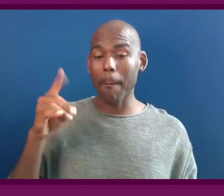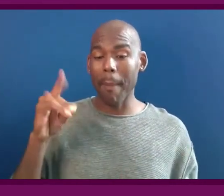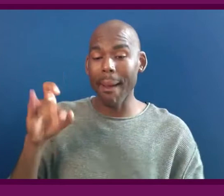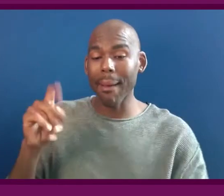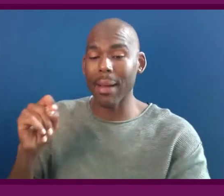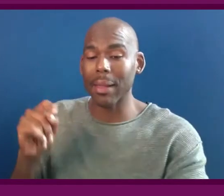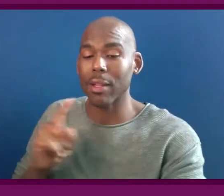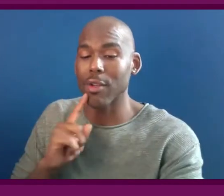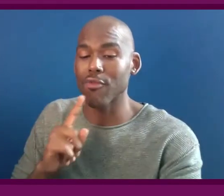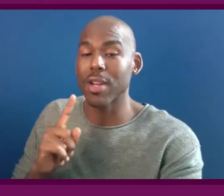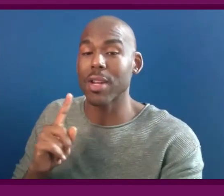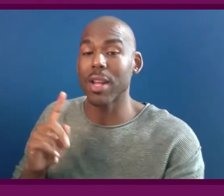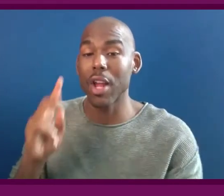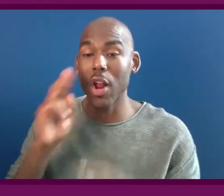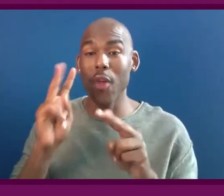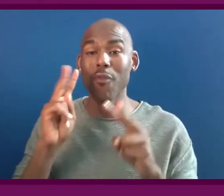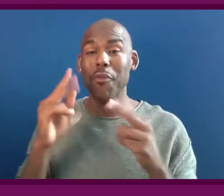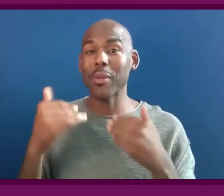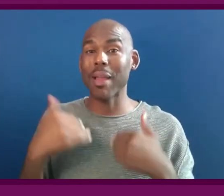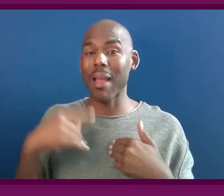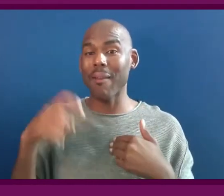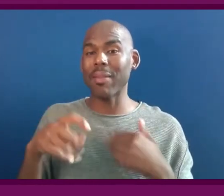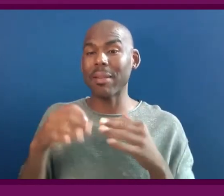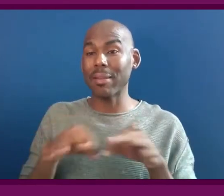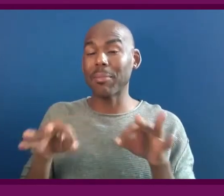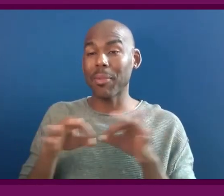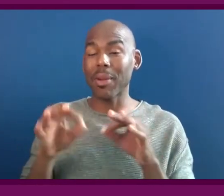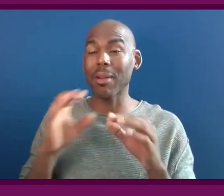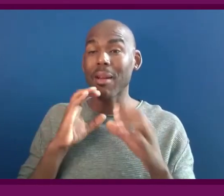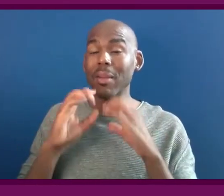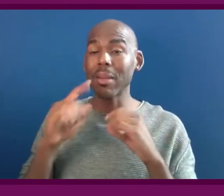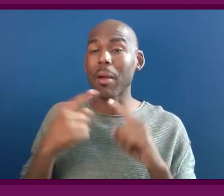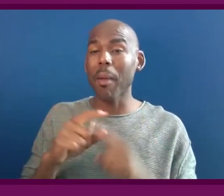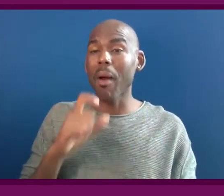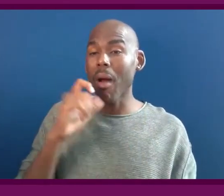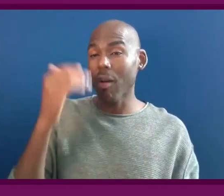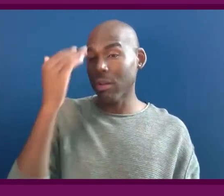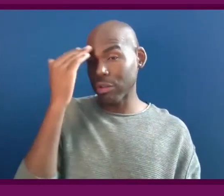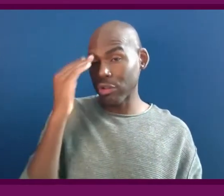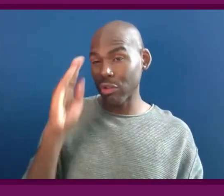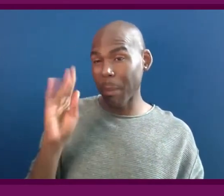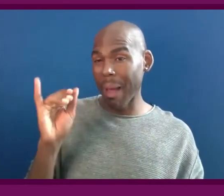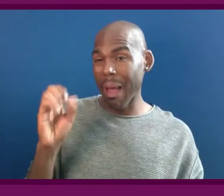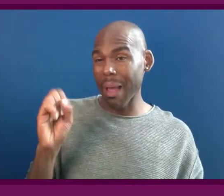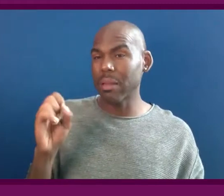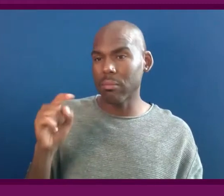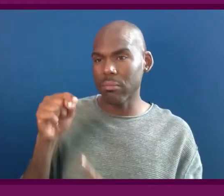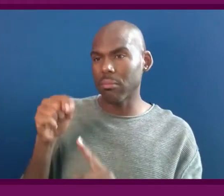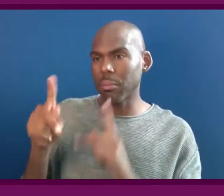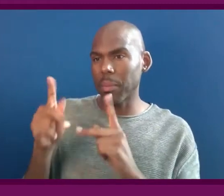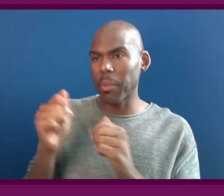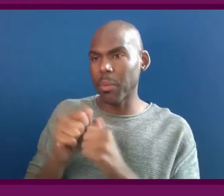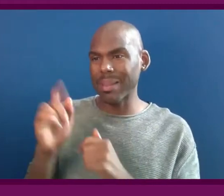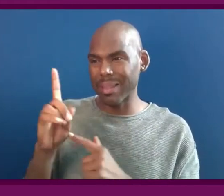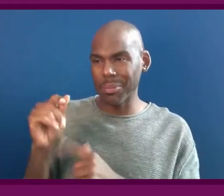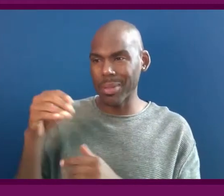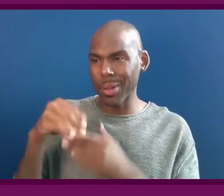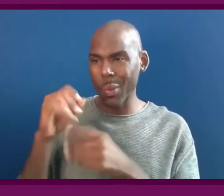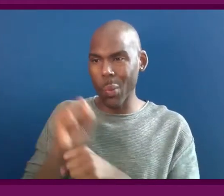And I'm really looking forward to having this much-needed conversation about unconscious bias, particularly against people with disabilities in the workforce.